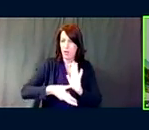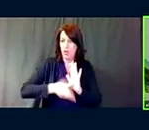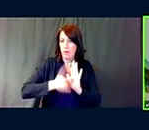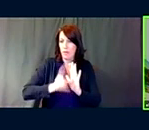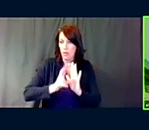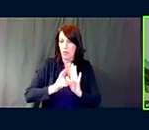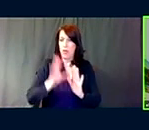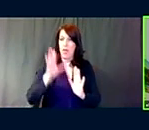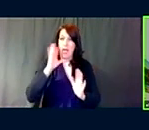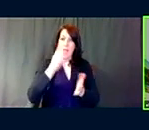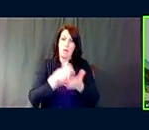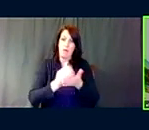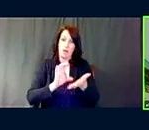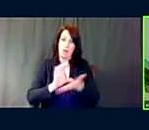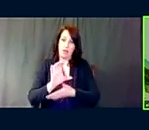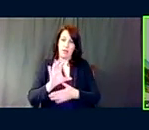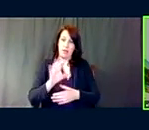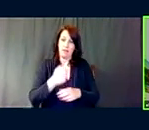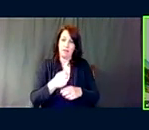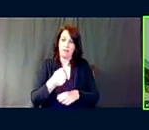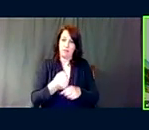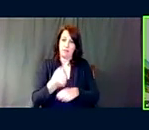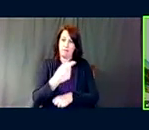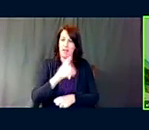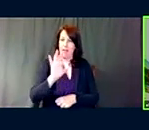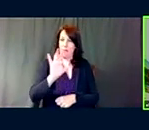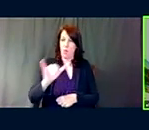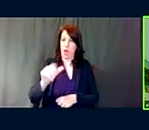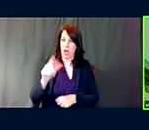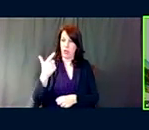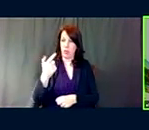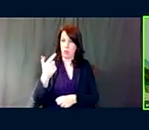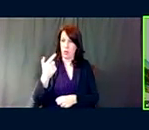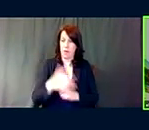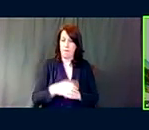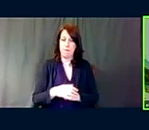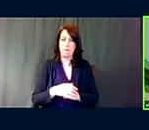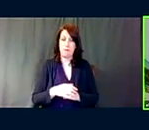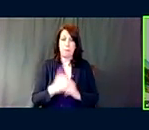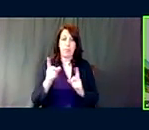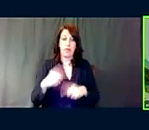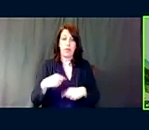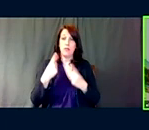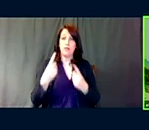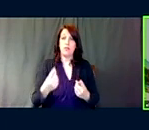NOCIs AND PARs TO BE REFEUD, FUNDED IN FY21.